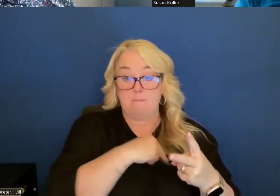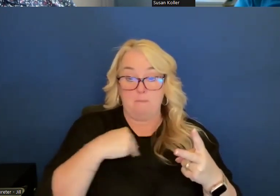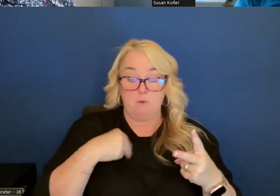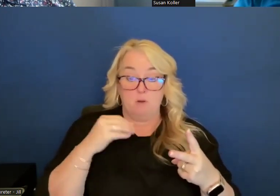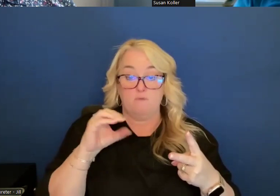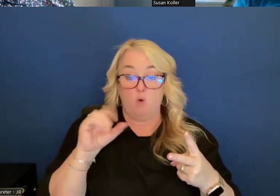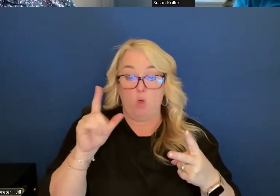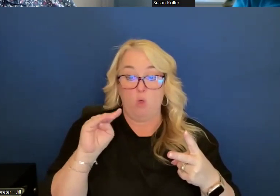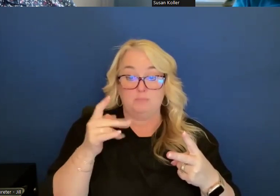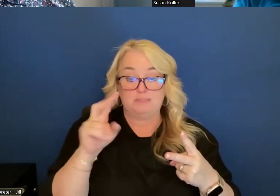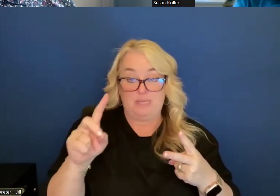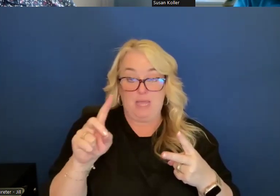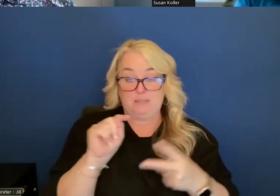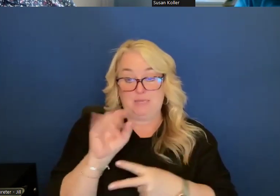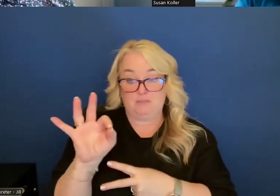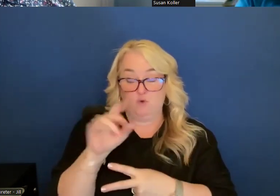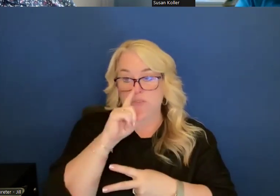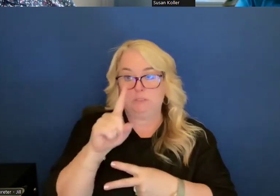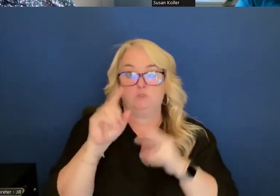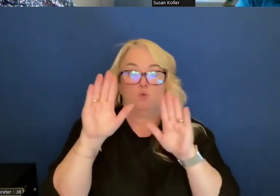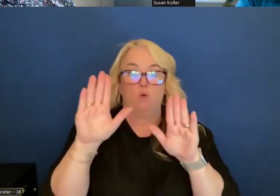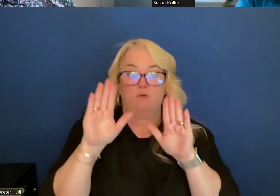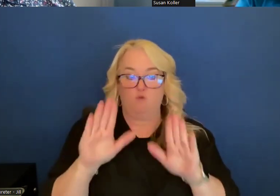Force, which is wonderful because, as Jennifer referenced,